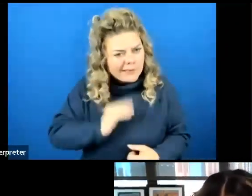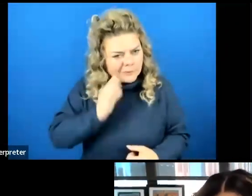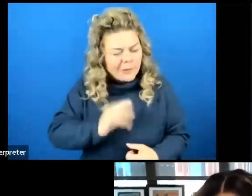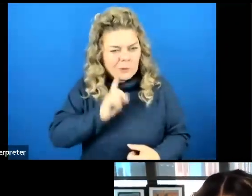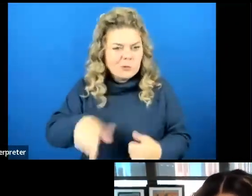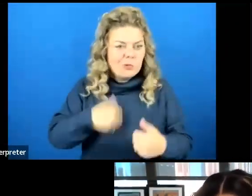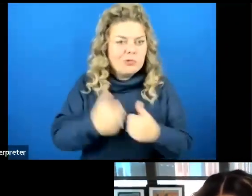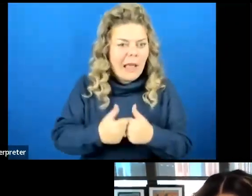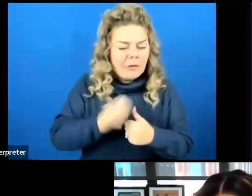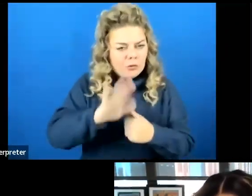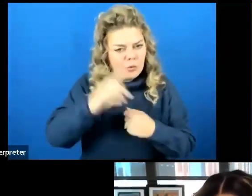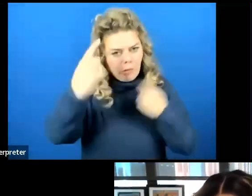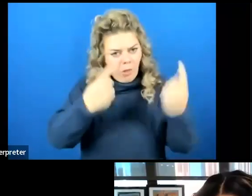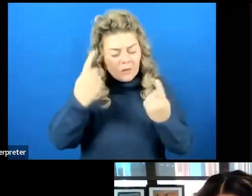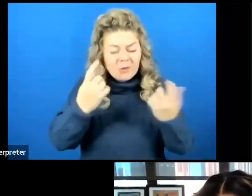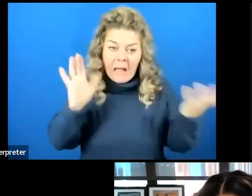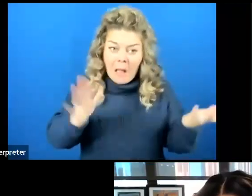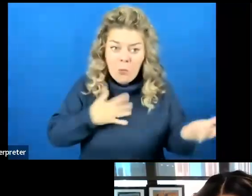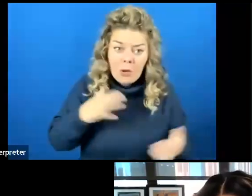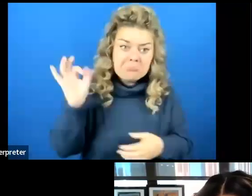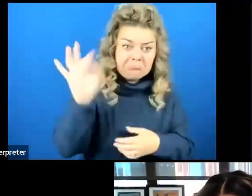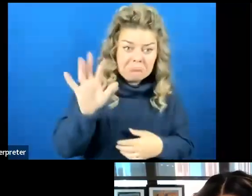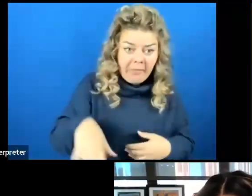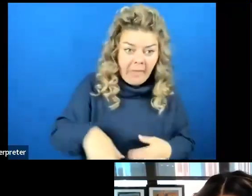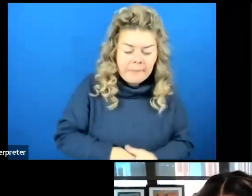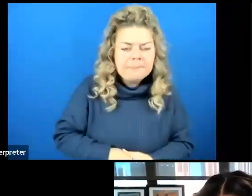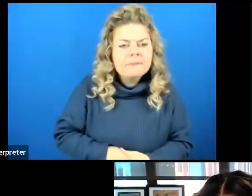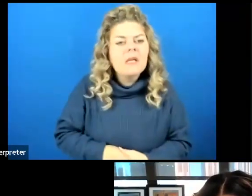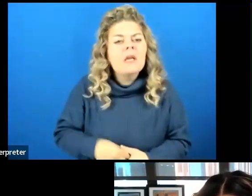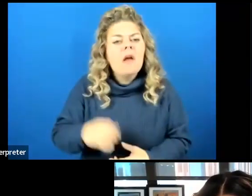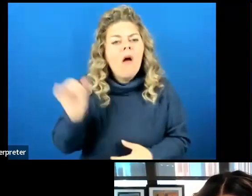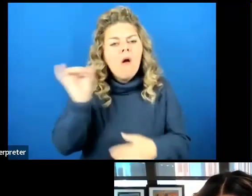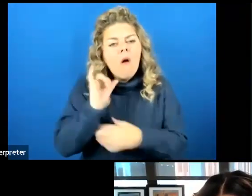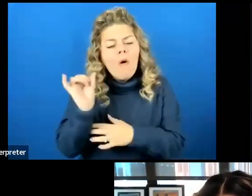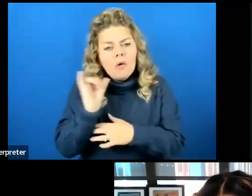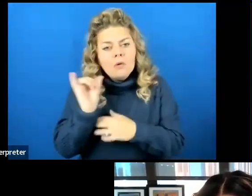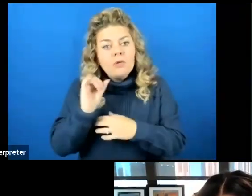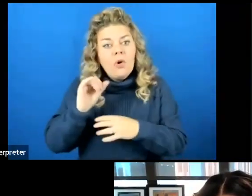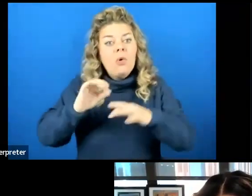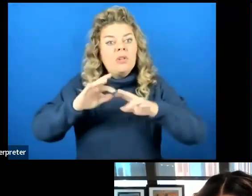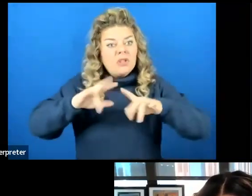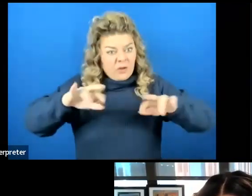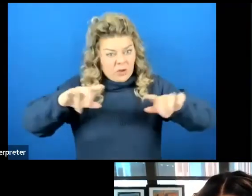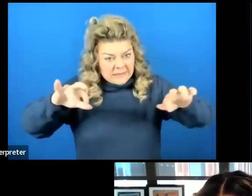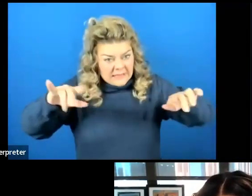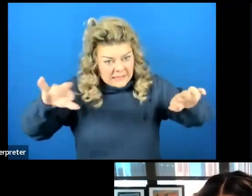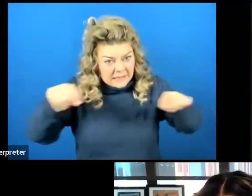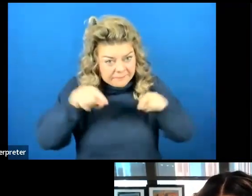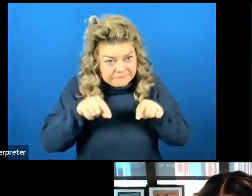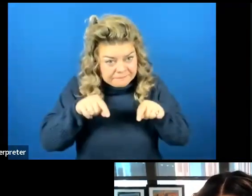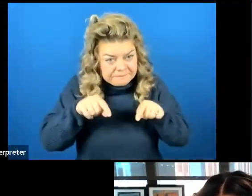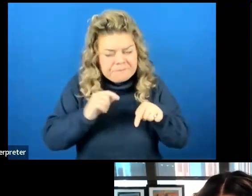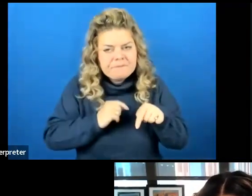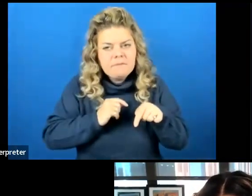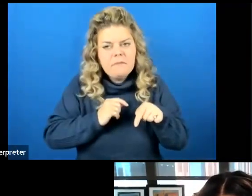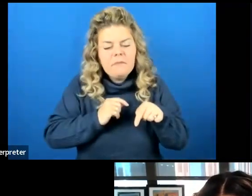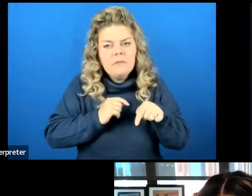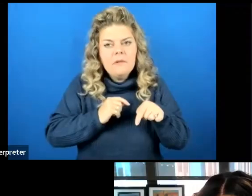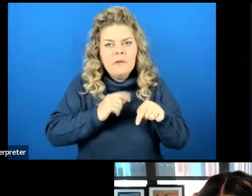So I would say that one, and then I, and I would say that because diversity is defined at Michigan